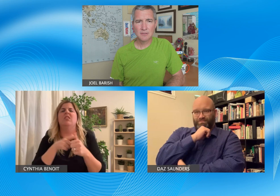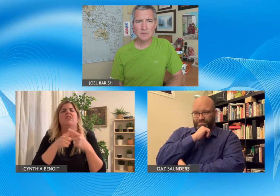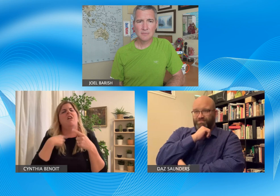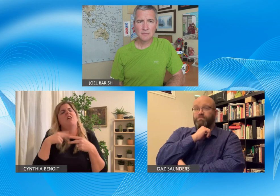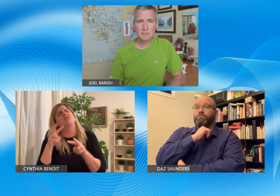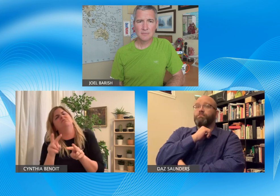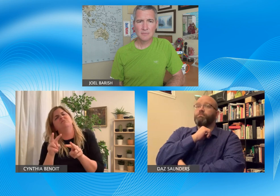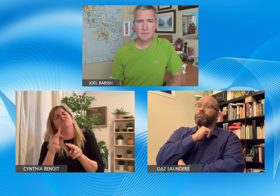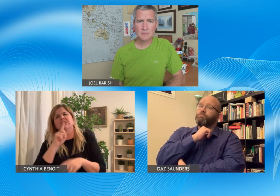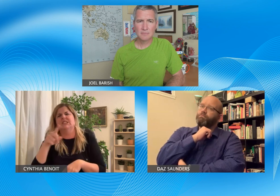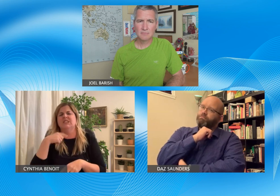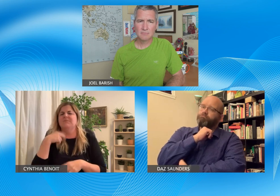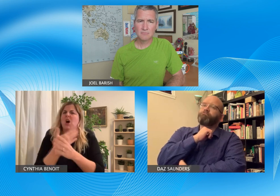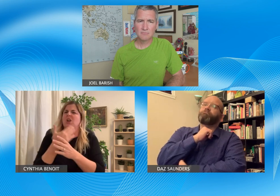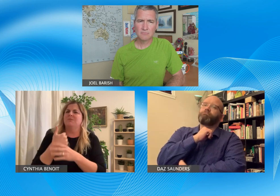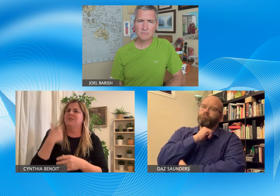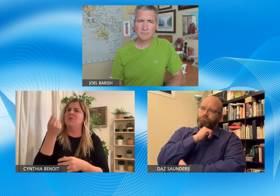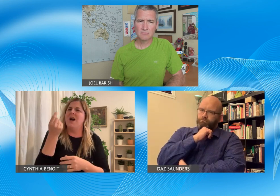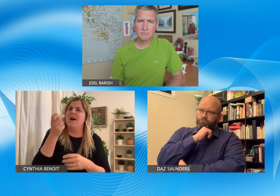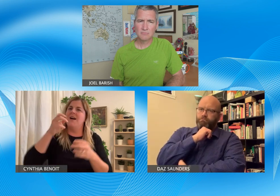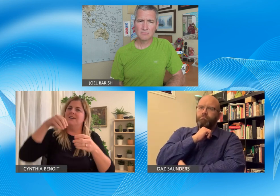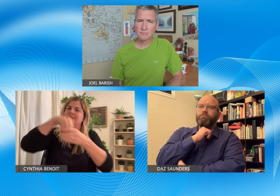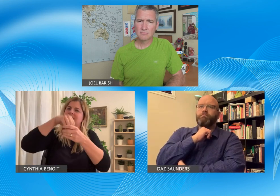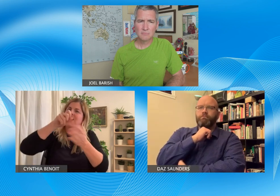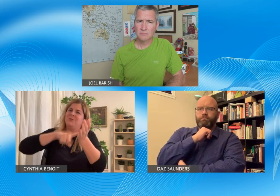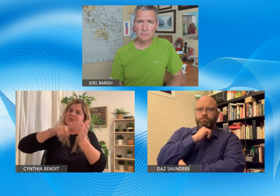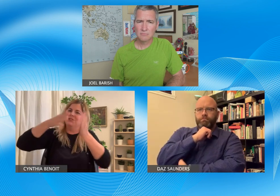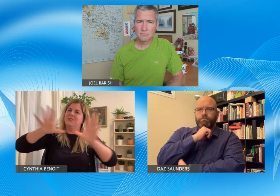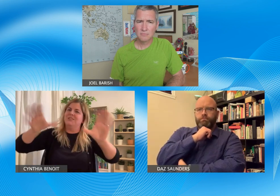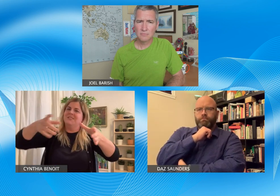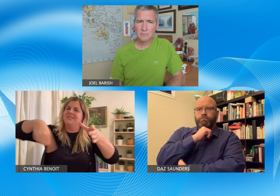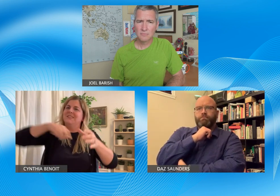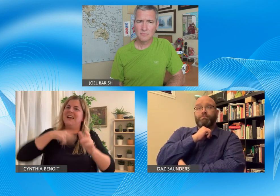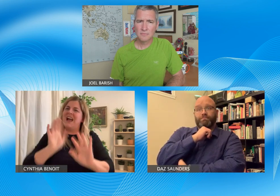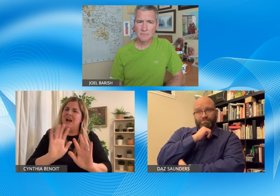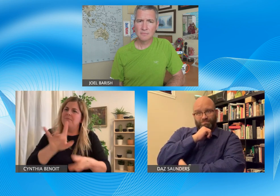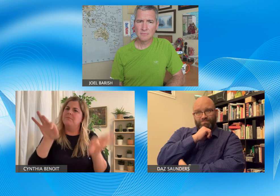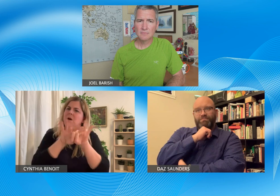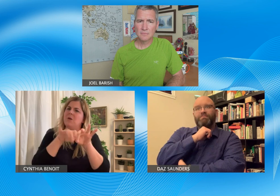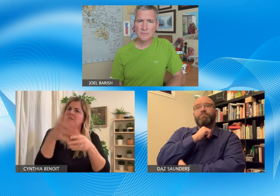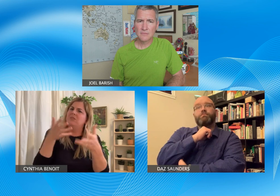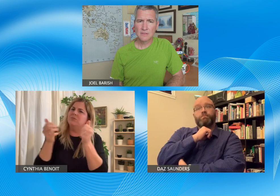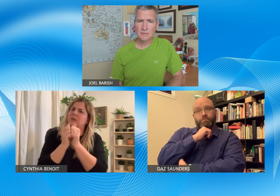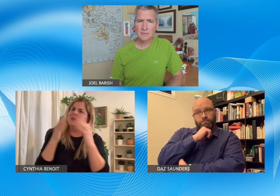Though, I noticed something that bothered me a little. It was how the researchers stayed within their own circle and didn’t try to connect or